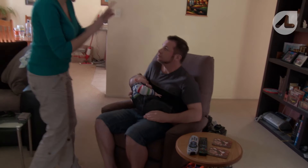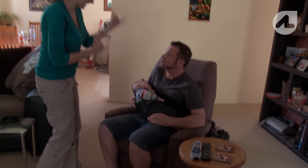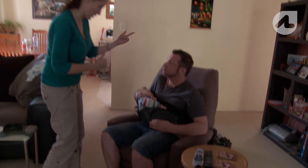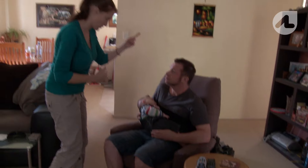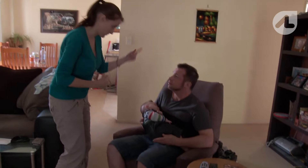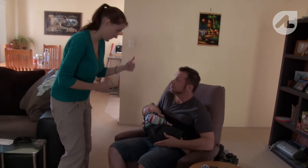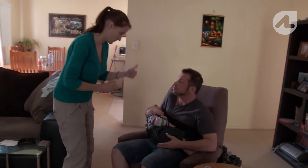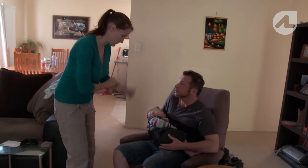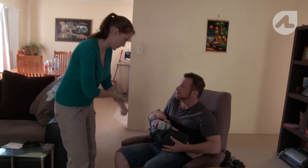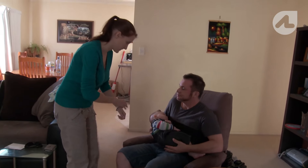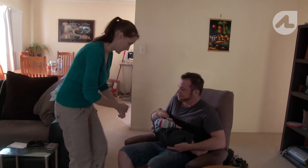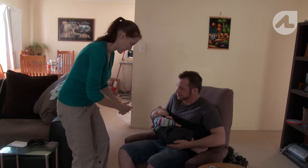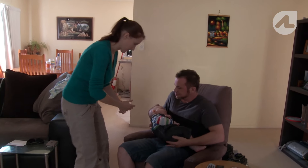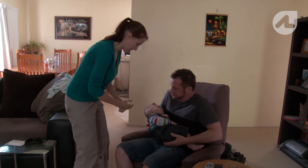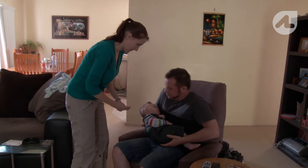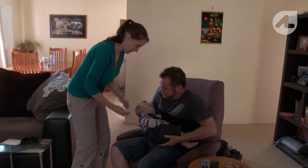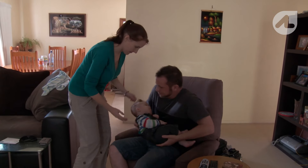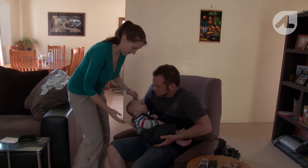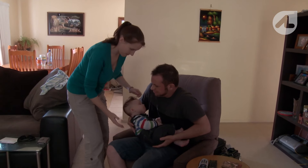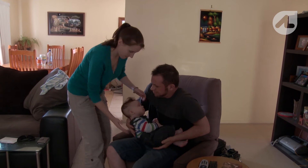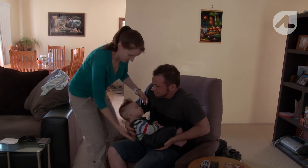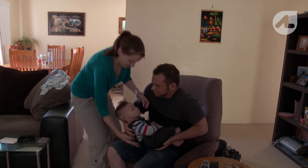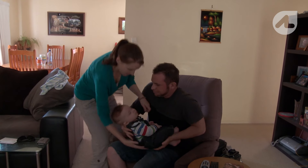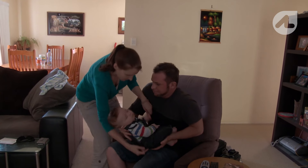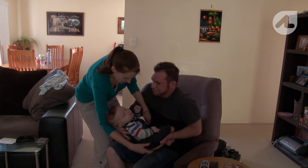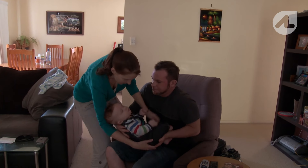I'm just going to put him to bed now, okay.